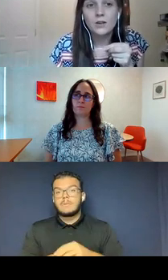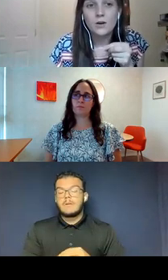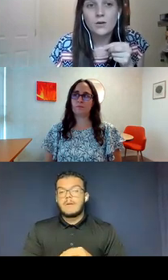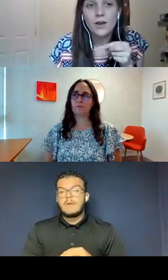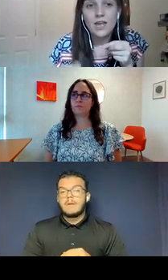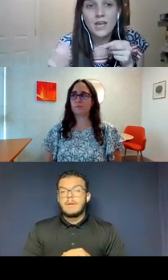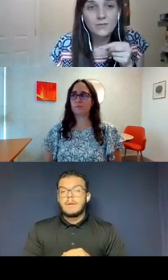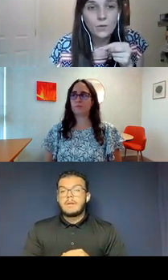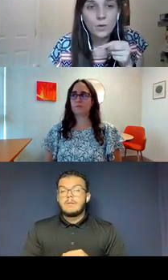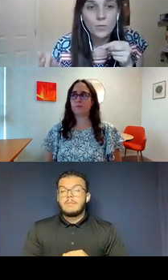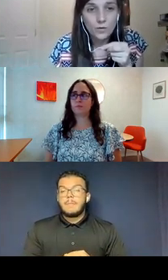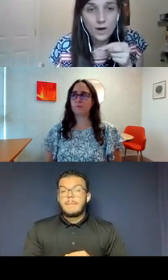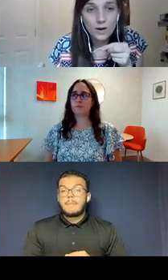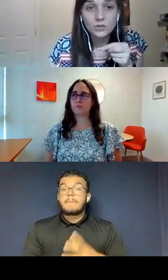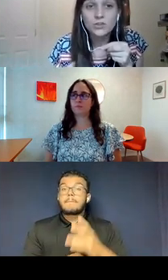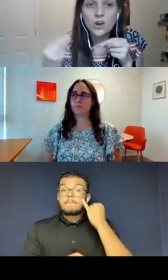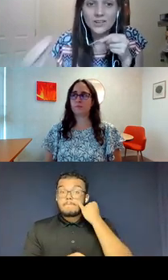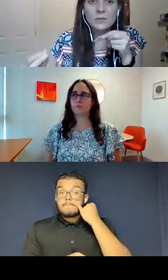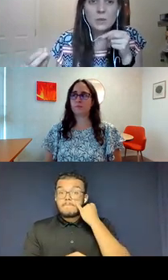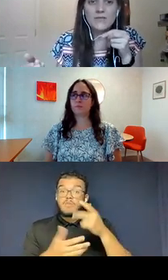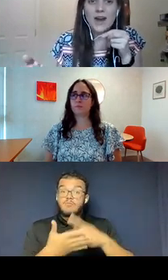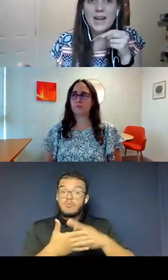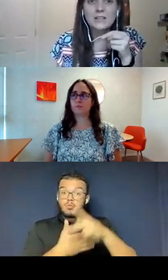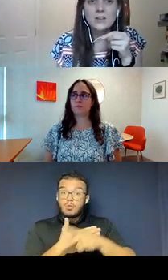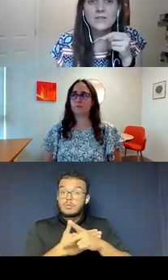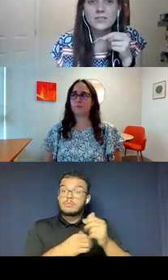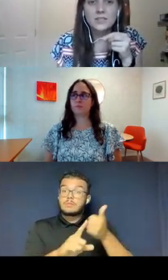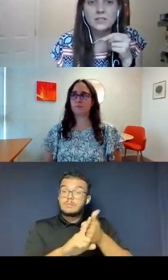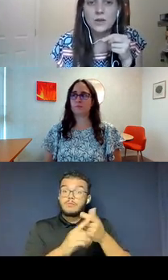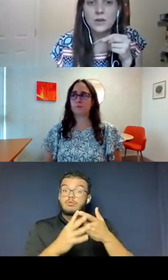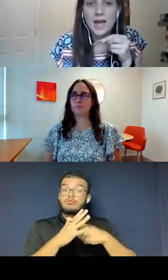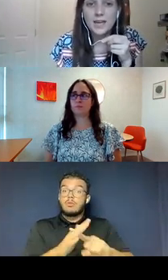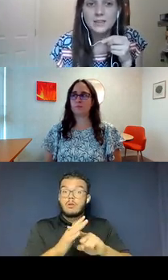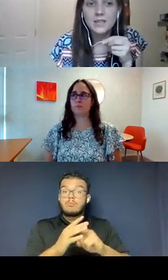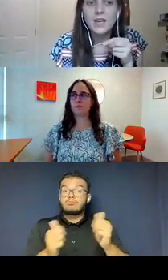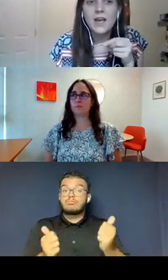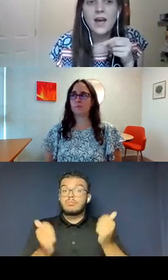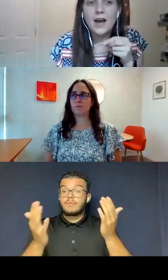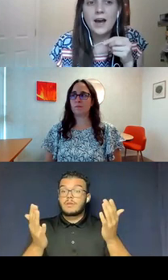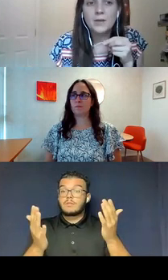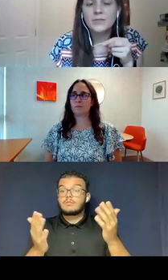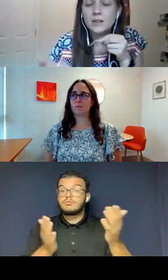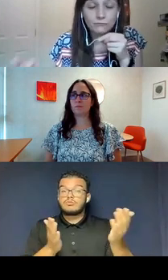So if your program started providing services to a client,